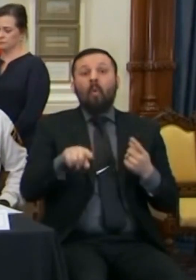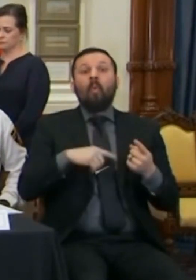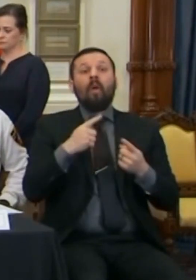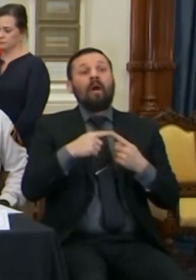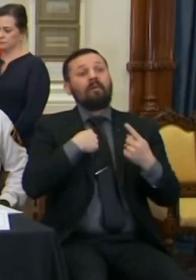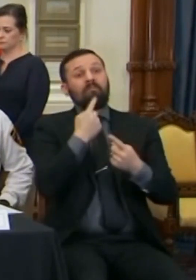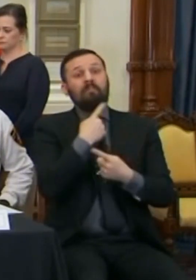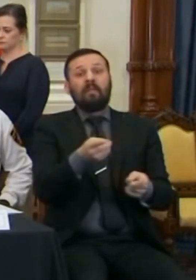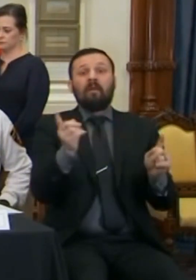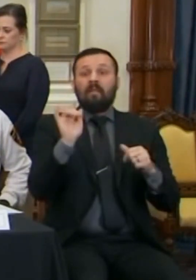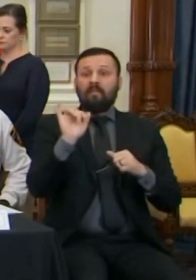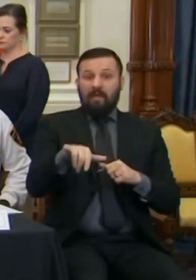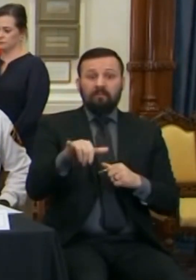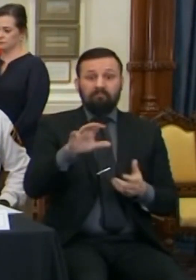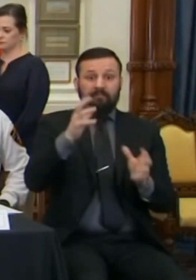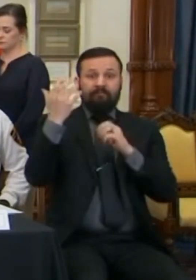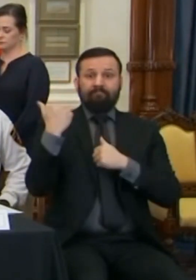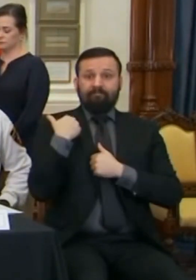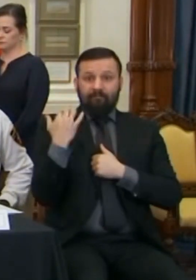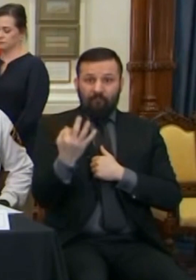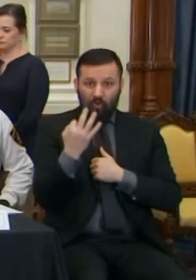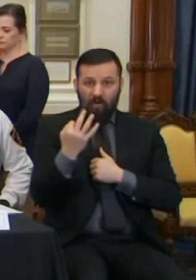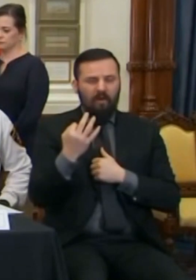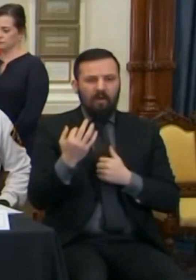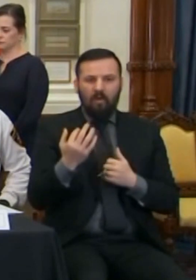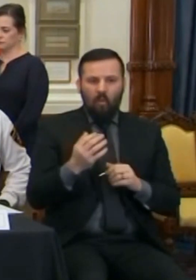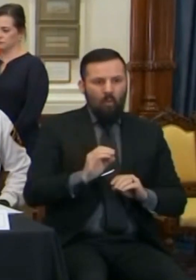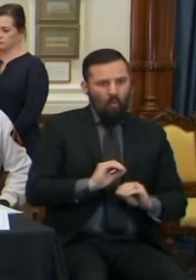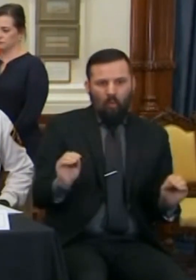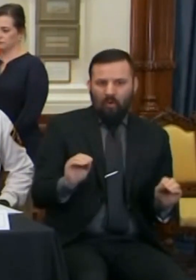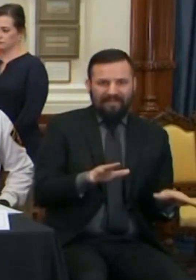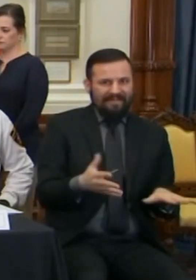disaster last Friday there were zero deaths related to Kovac 19 in the state